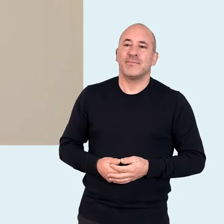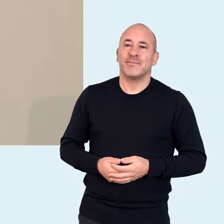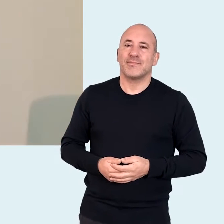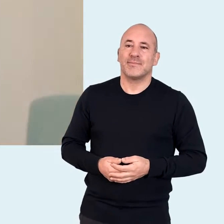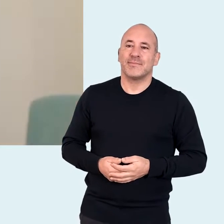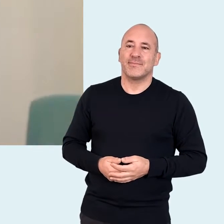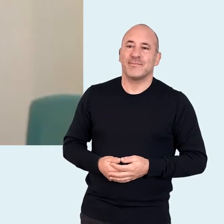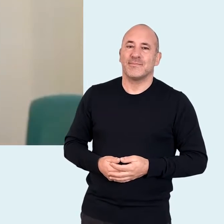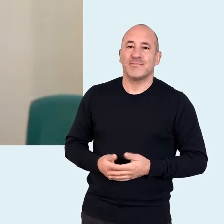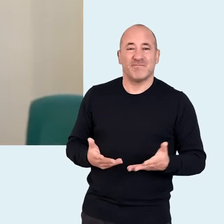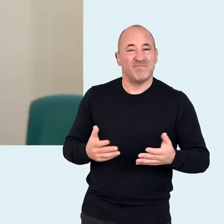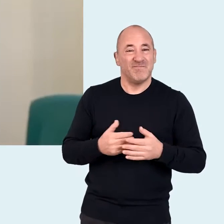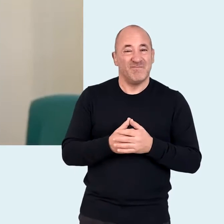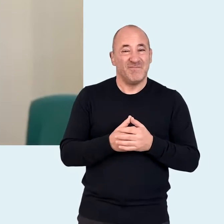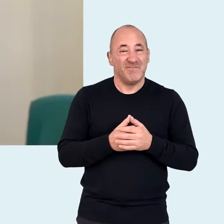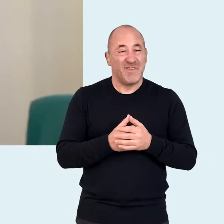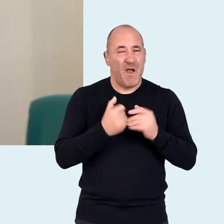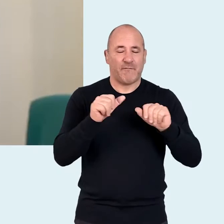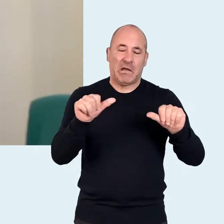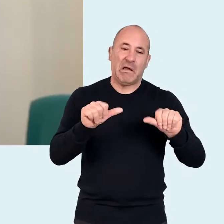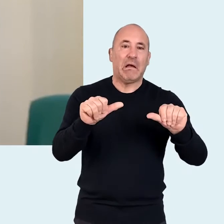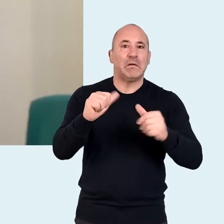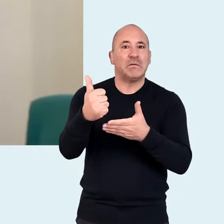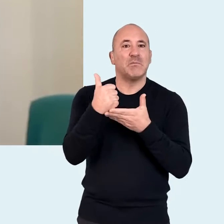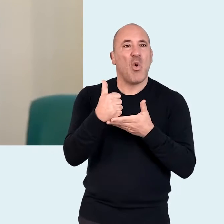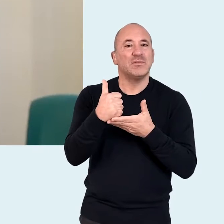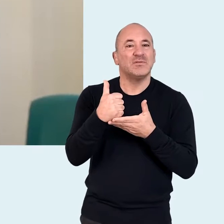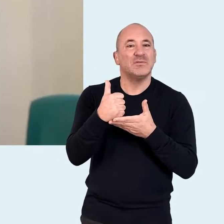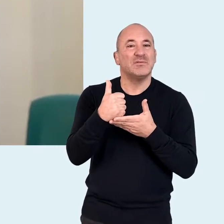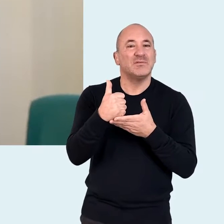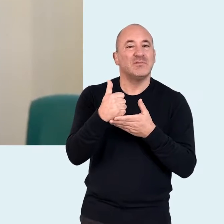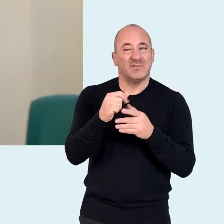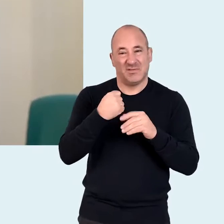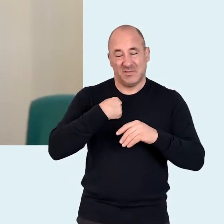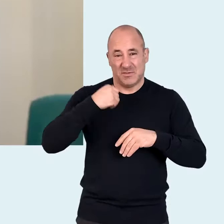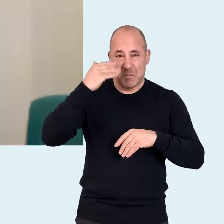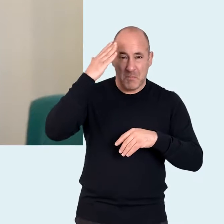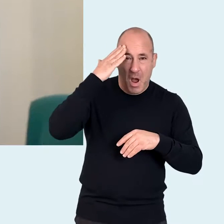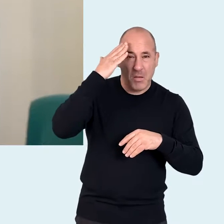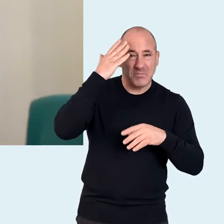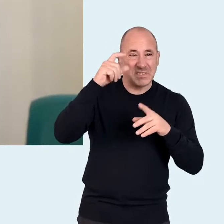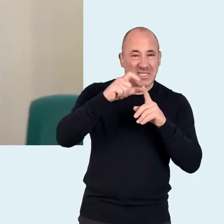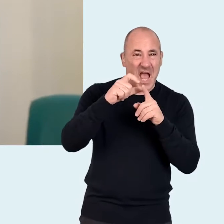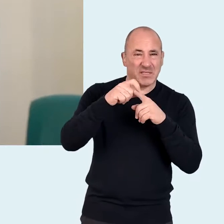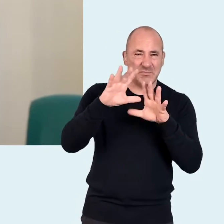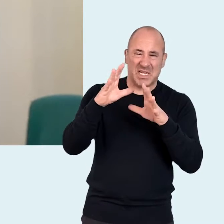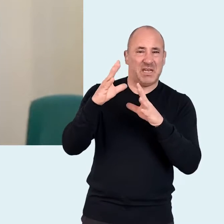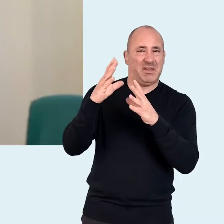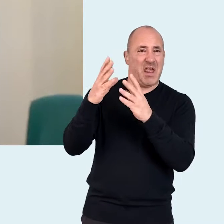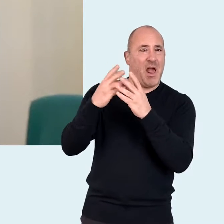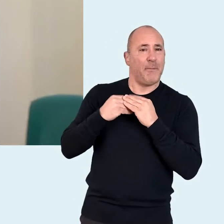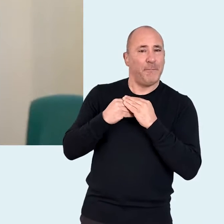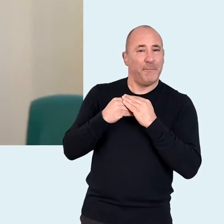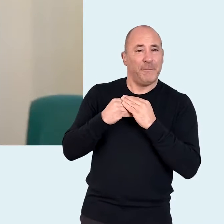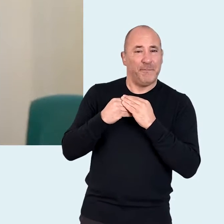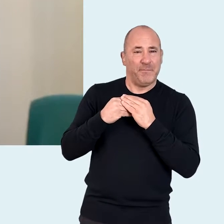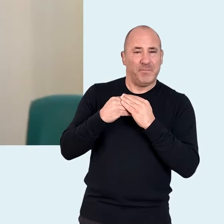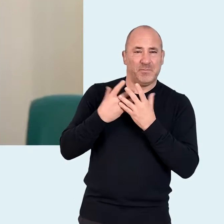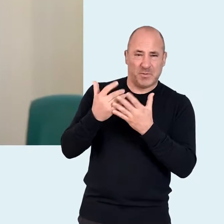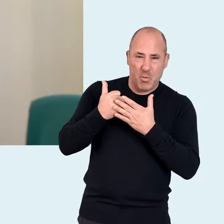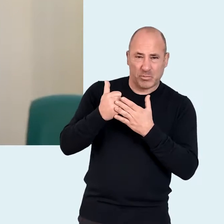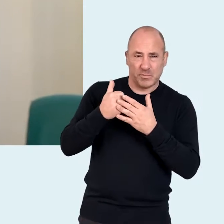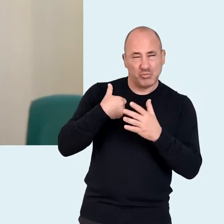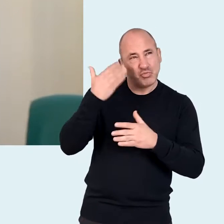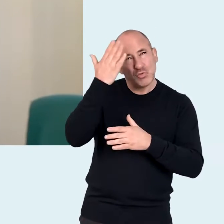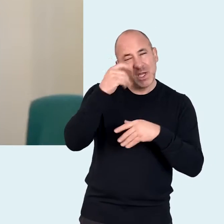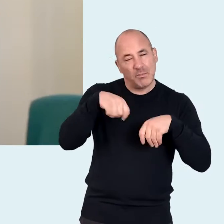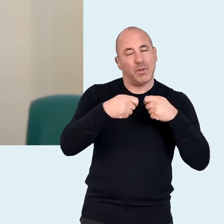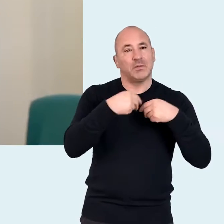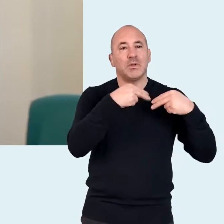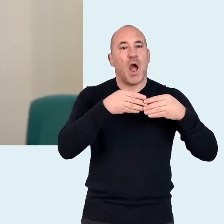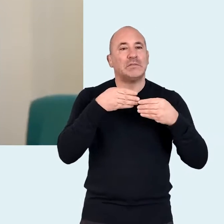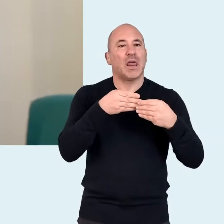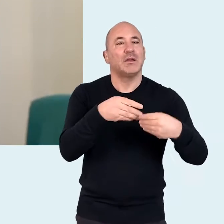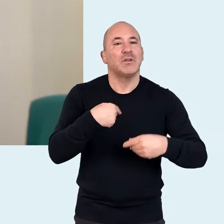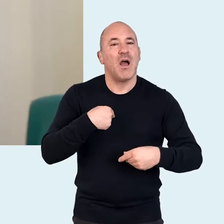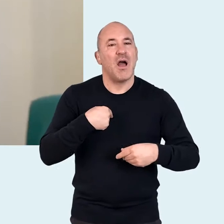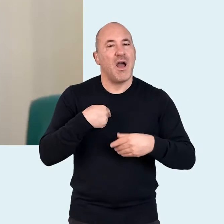Making sure you have the right support, just like I had my mom and dad helping me and helping